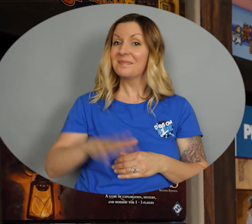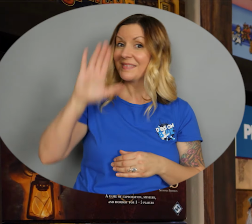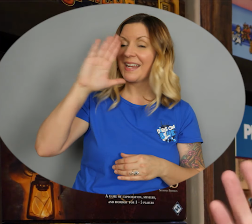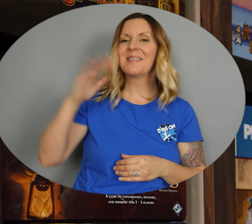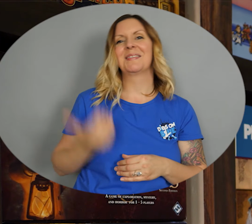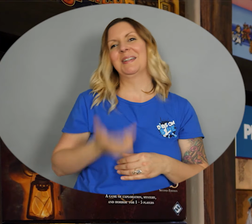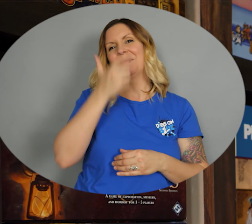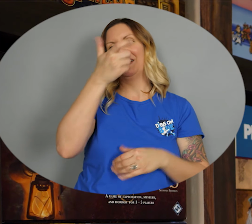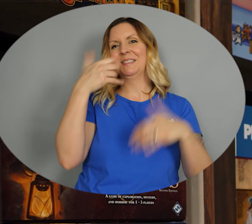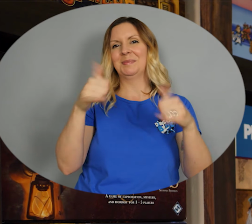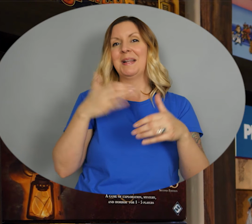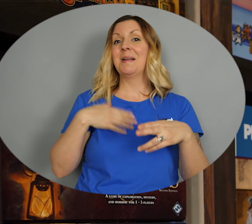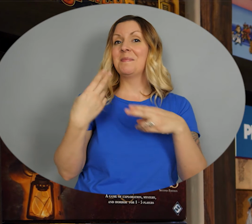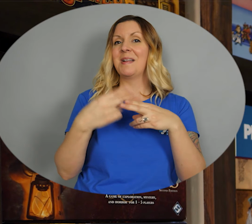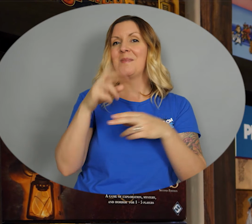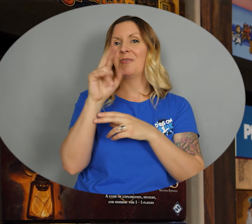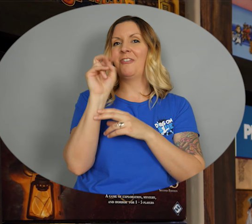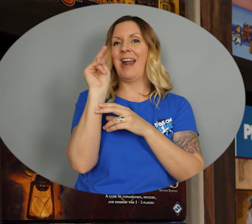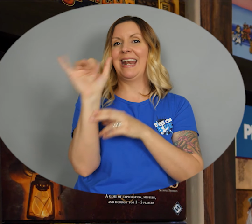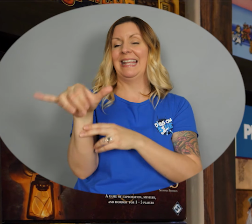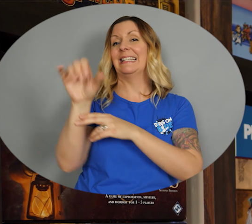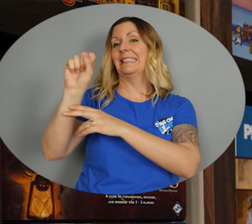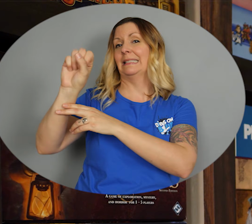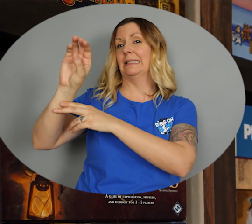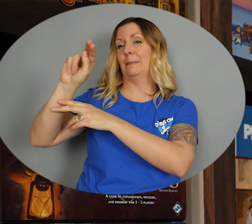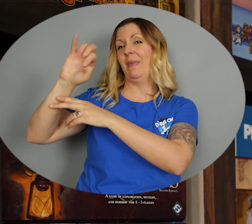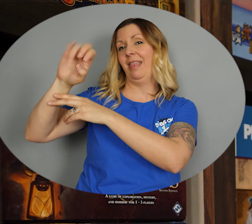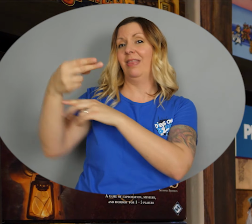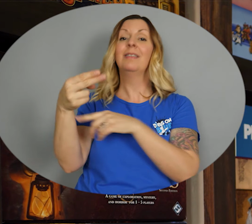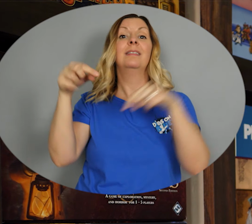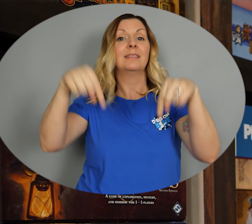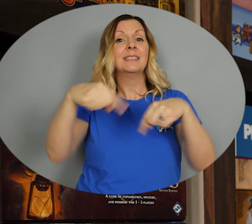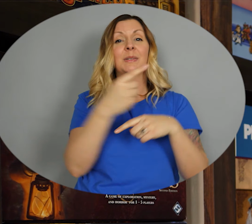Hi there and welcome to Watch It Played. My name is Rodney Smith and in this video we’re